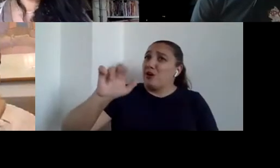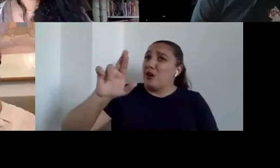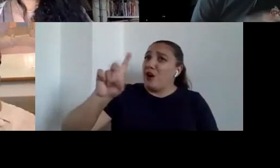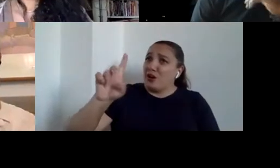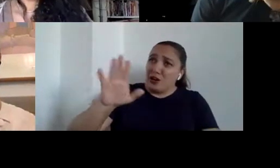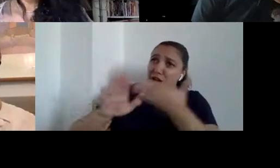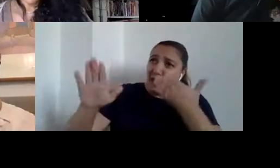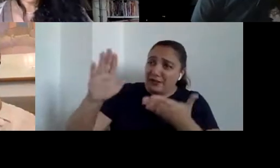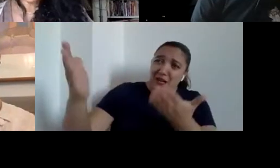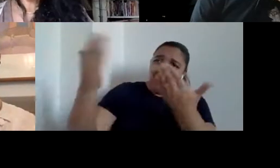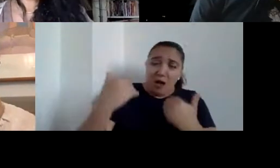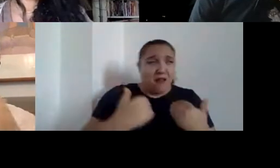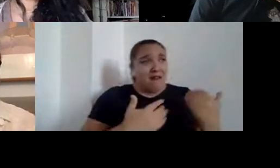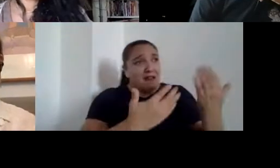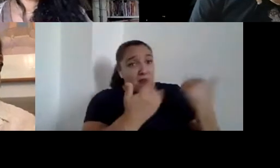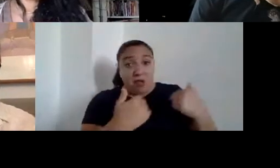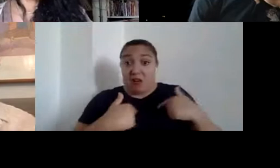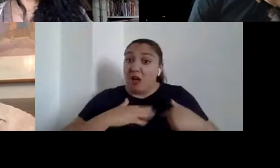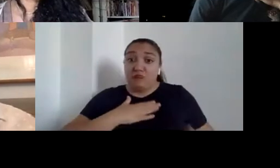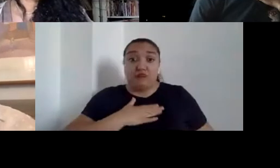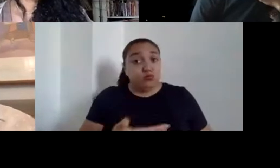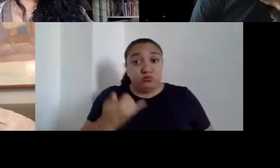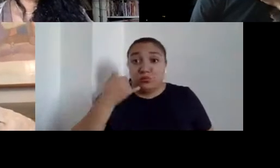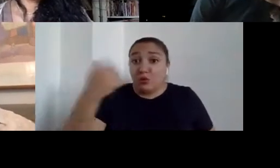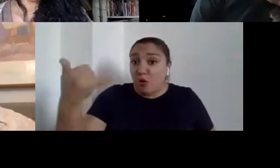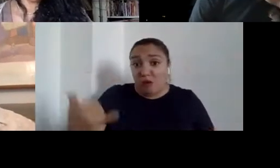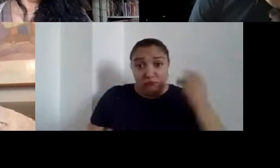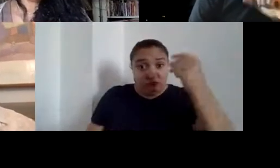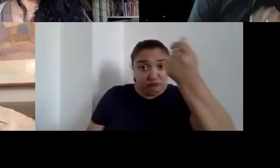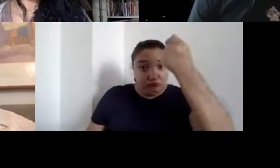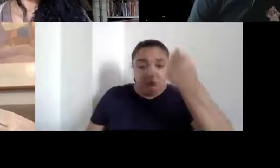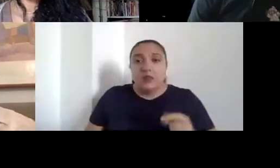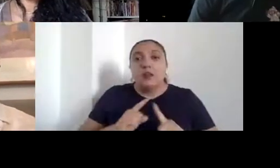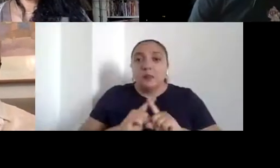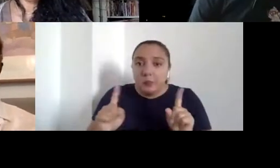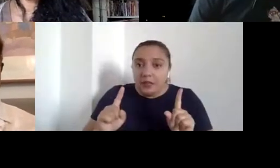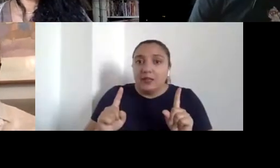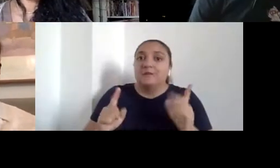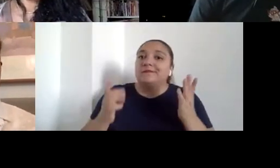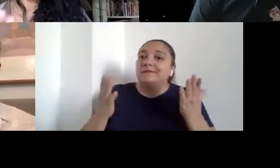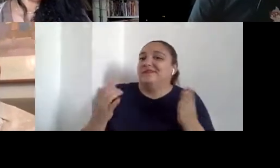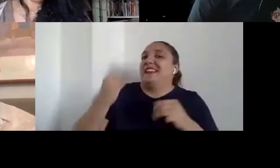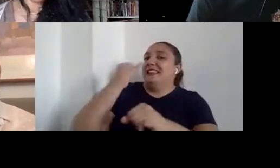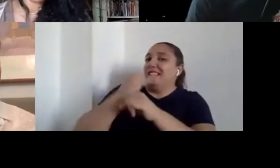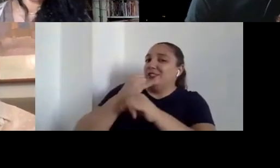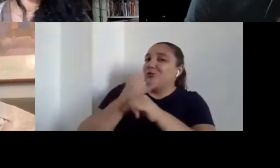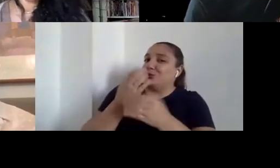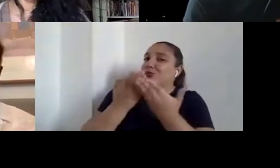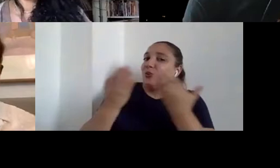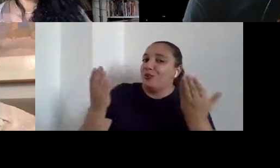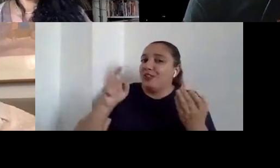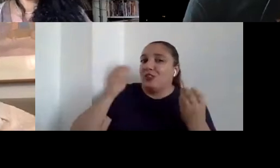call right away, but again there is the institutional things there is a lot to unpack there, which